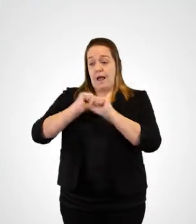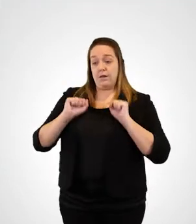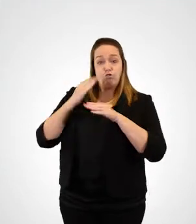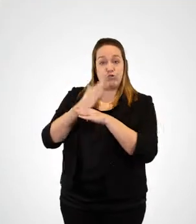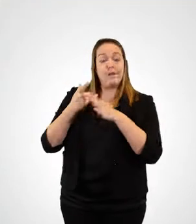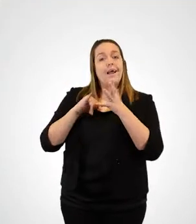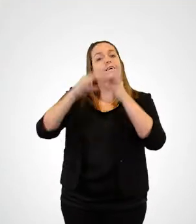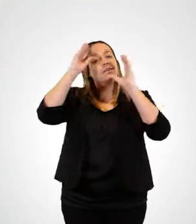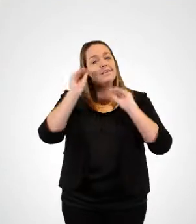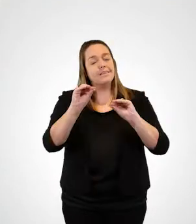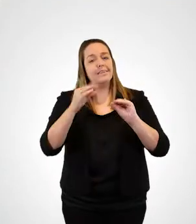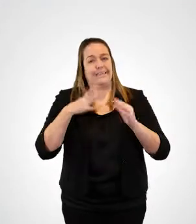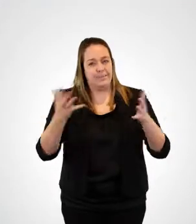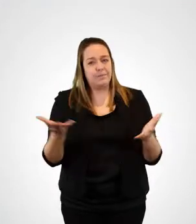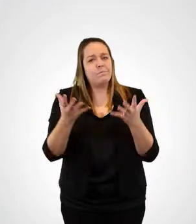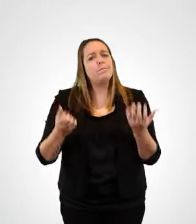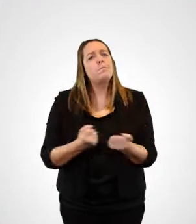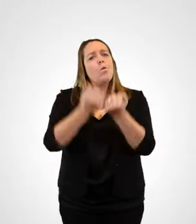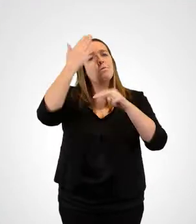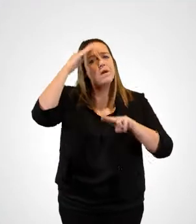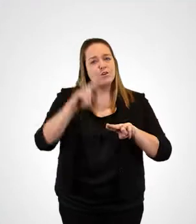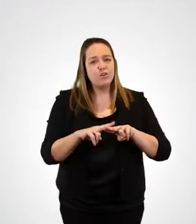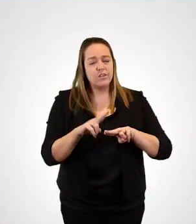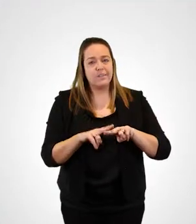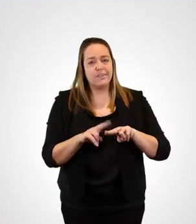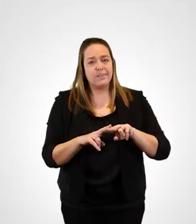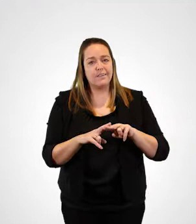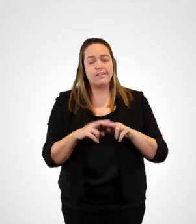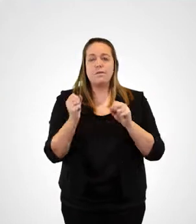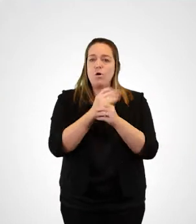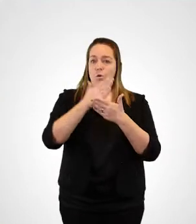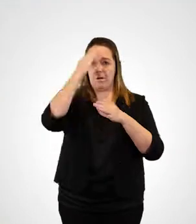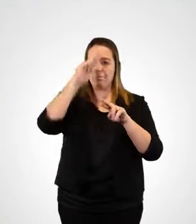and then to support parents in being very capable managers